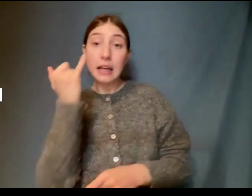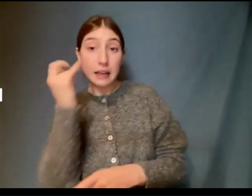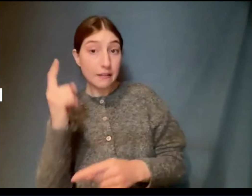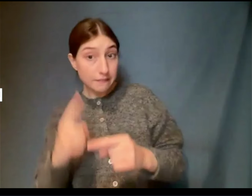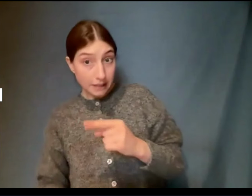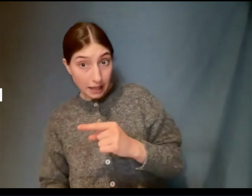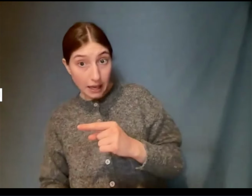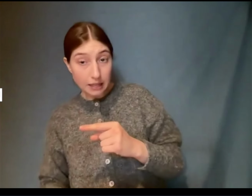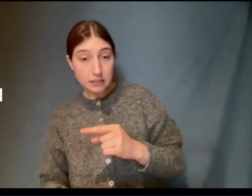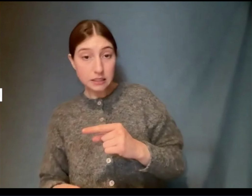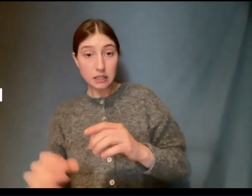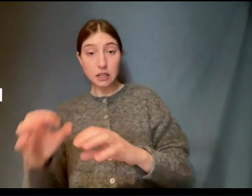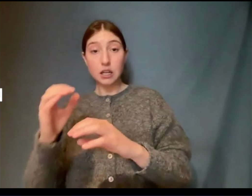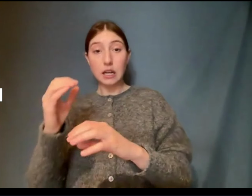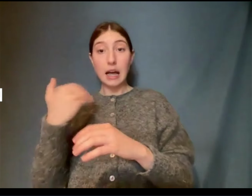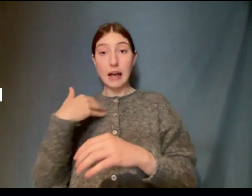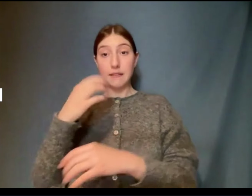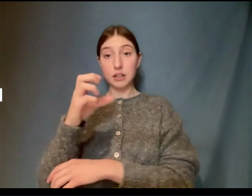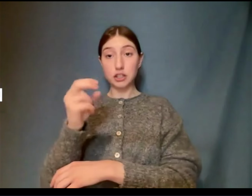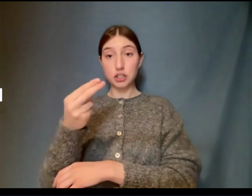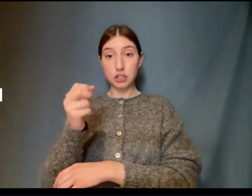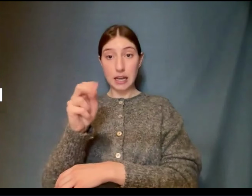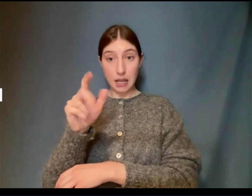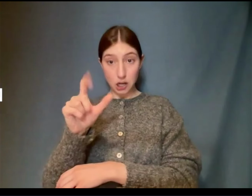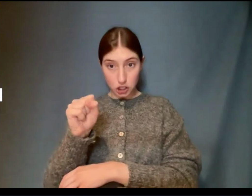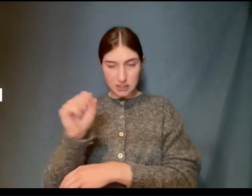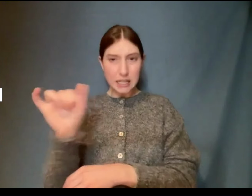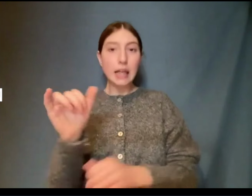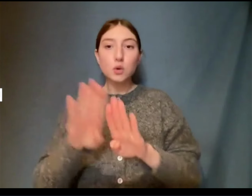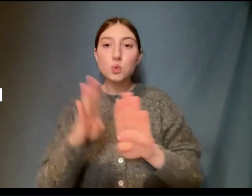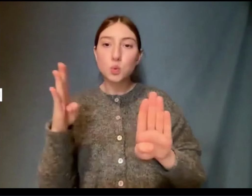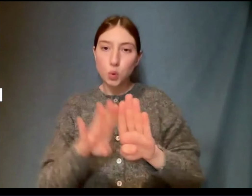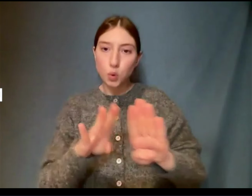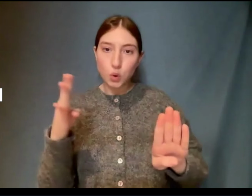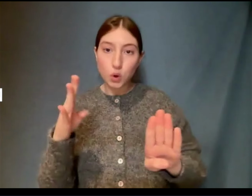Right? That's your doors. You You want people to come in, but unfortunately or fortunately,